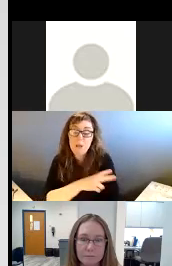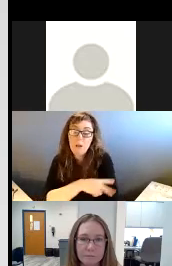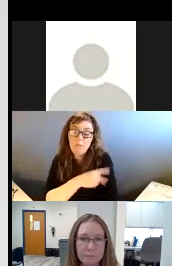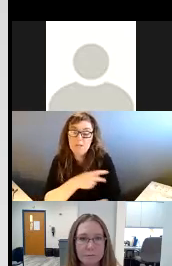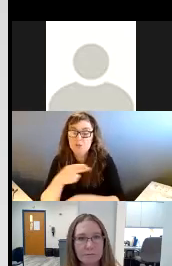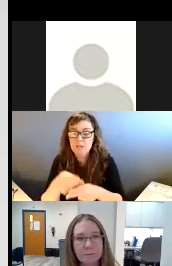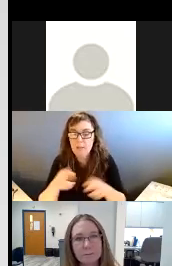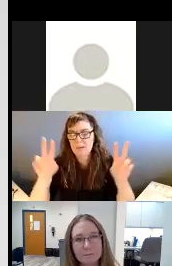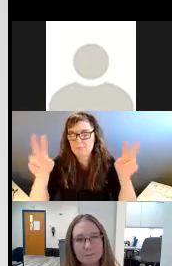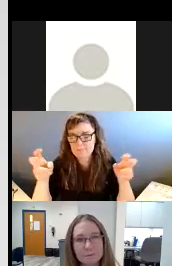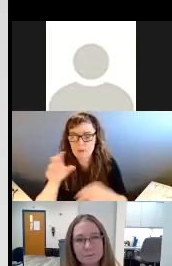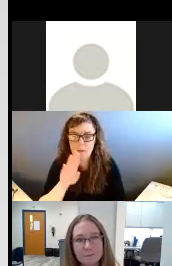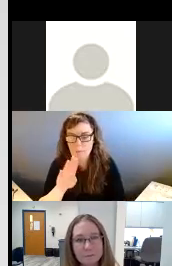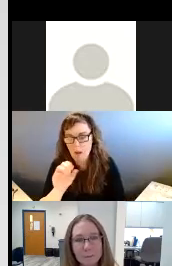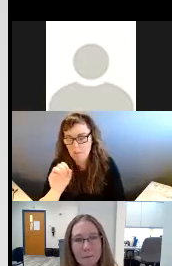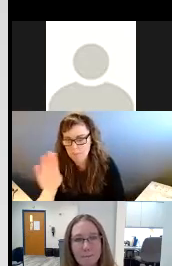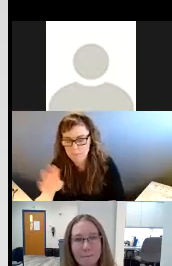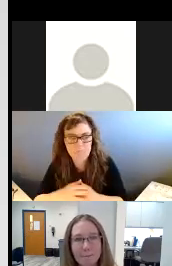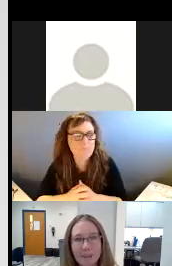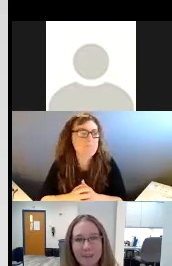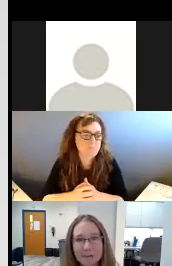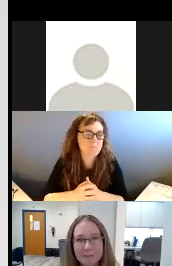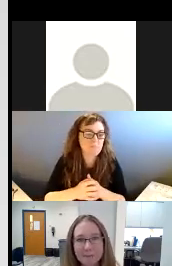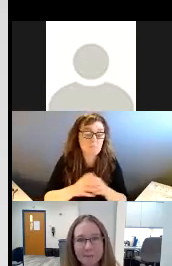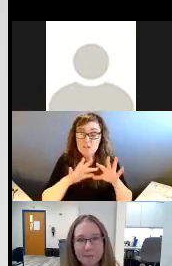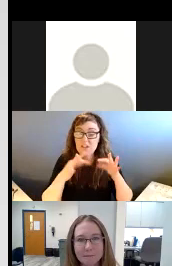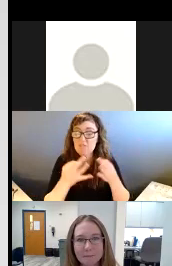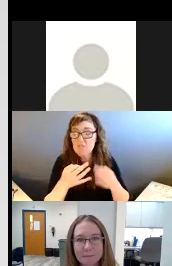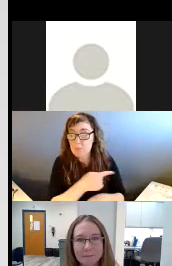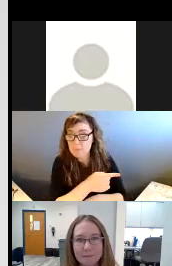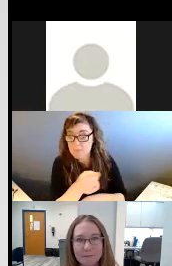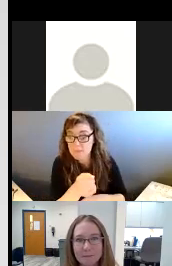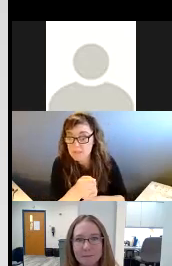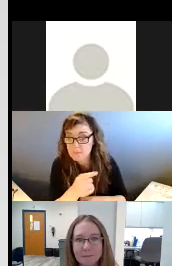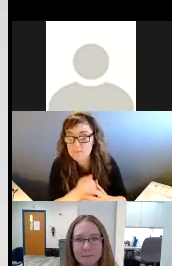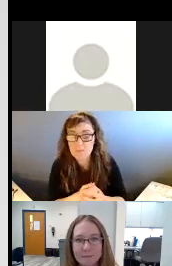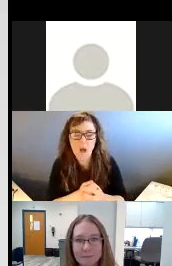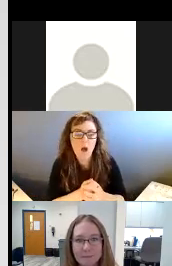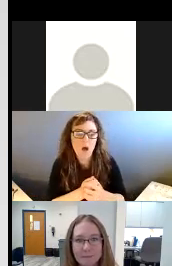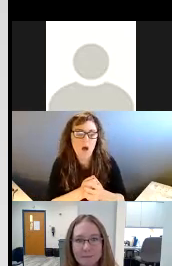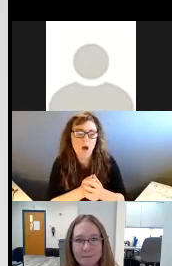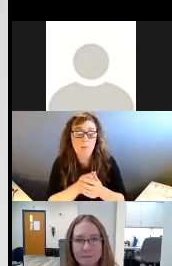FIRST, THE FAMILY HAD TO DECIDE, YOU KNOW, WHAT IS HE GOING TO BE LOOK LIKE WHEN HE DISCHARGES HERE.